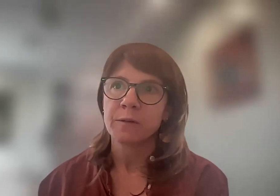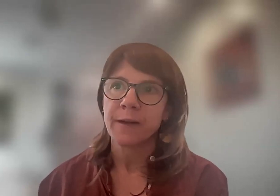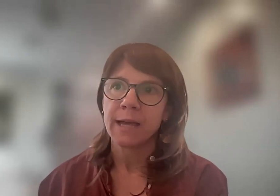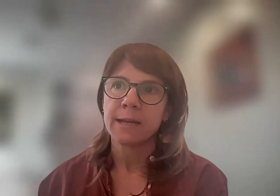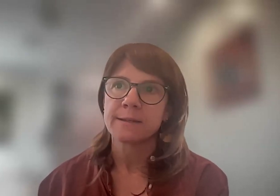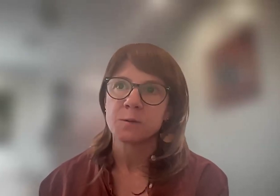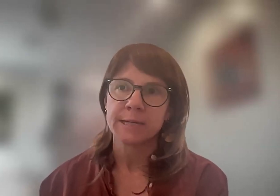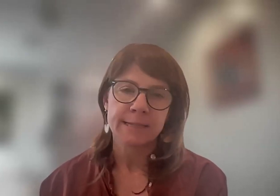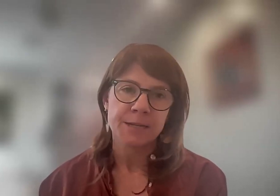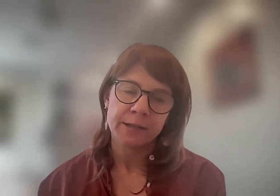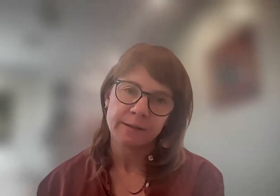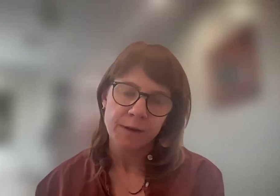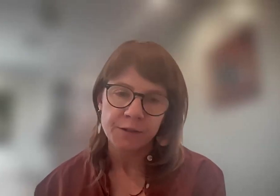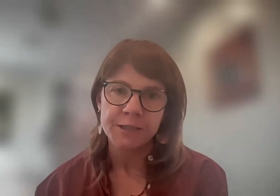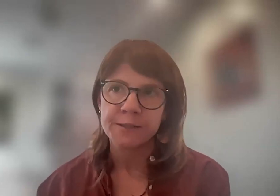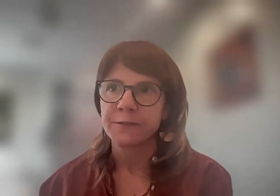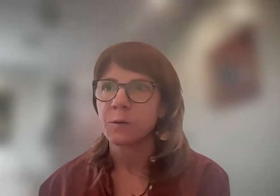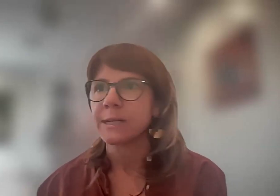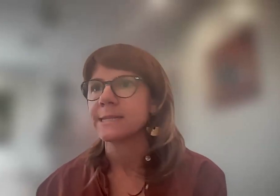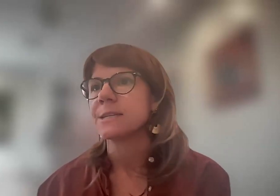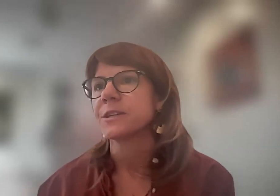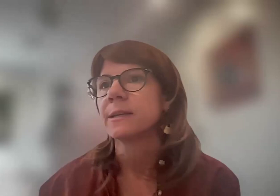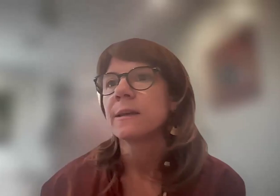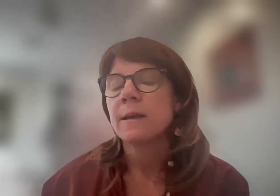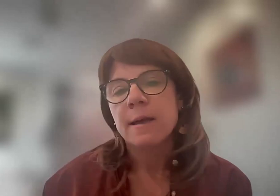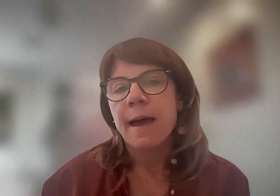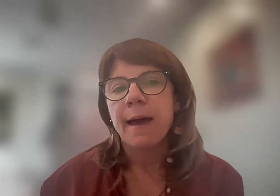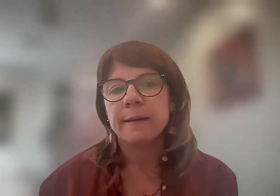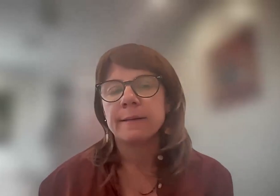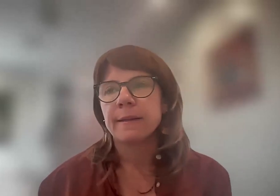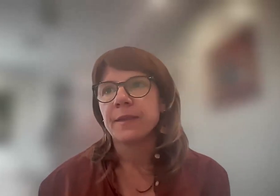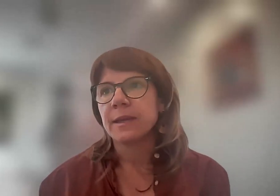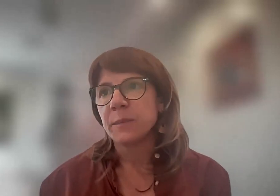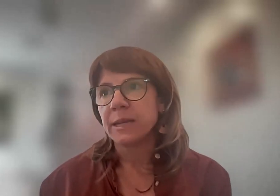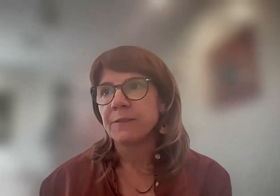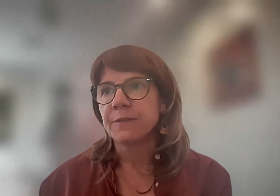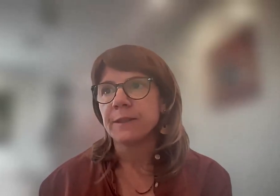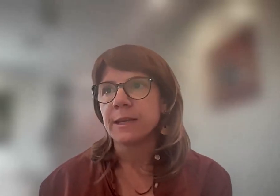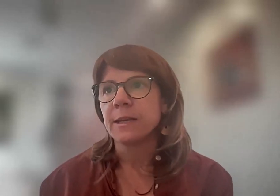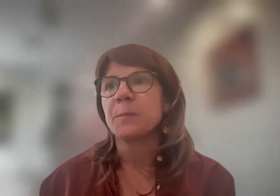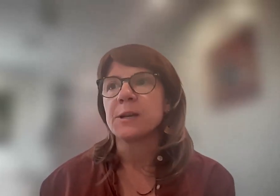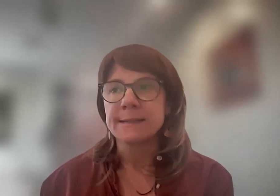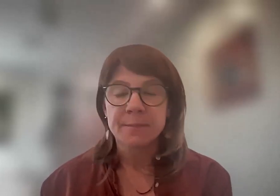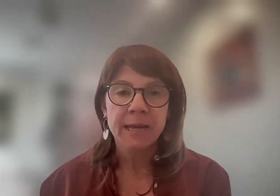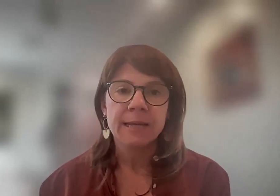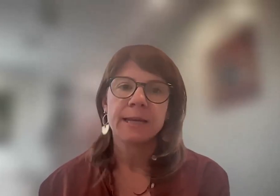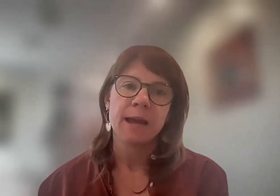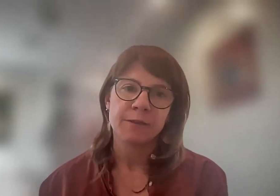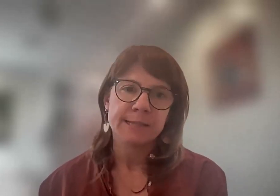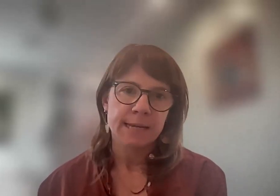organization, as a refugee-serving organization. And that they can meaningfully participate in every stage of